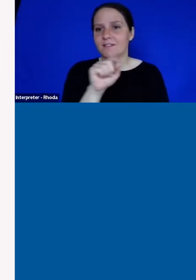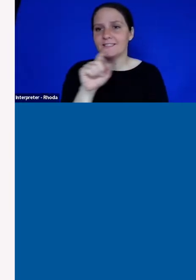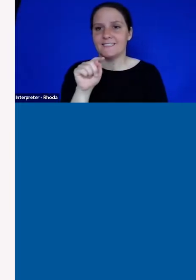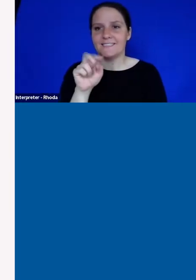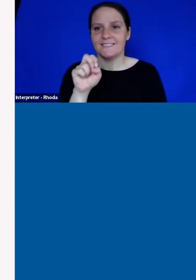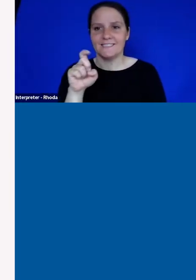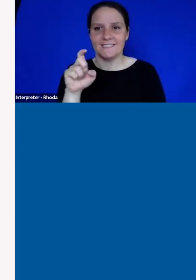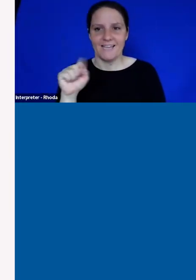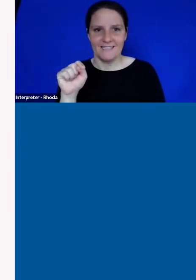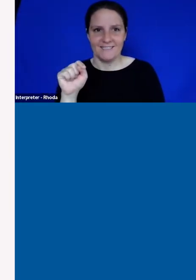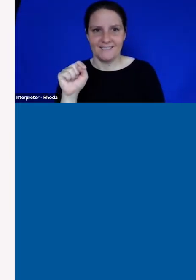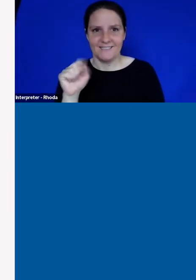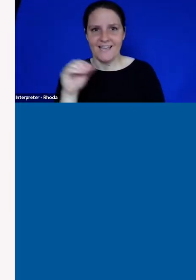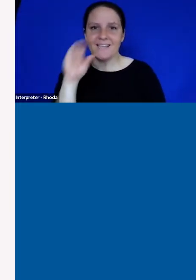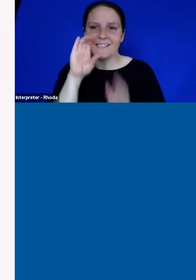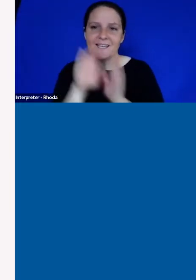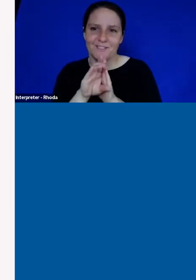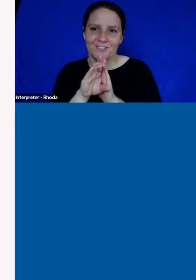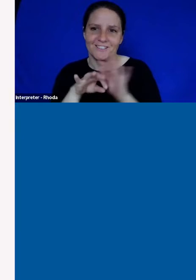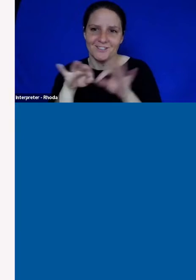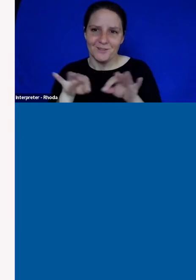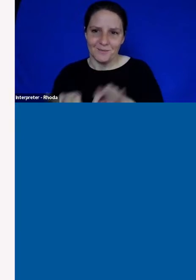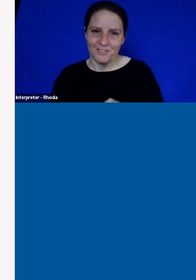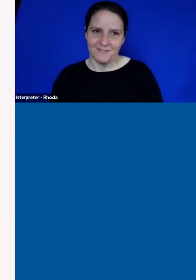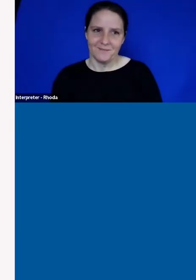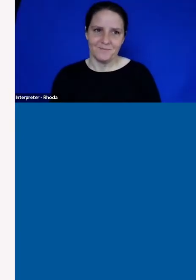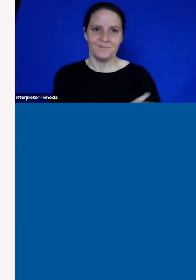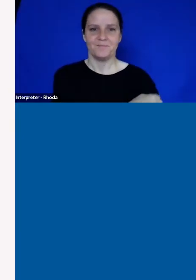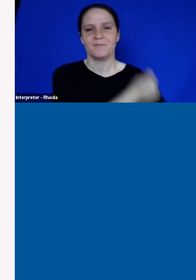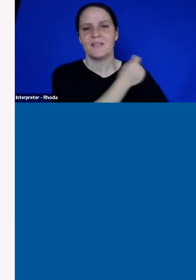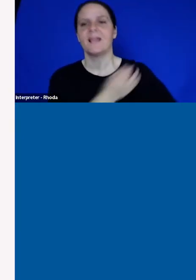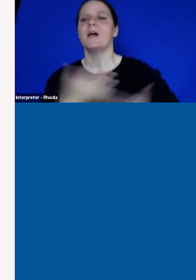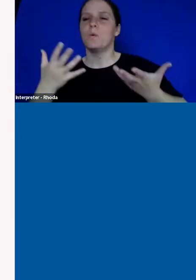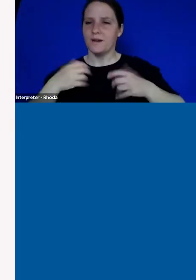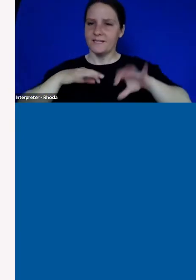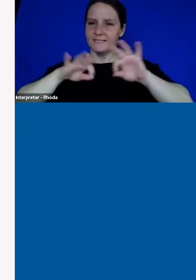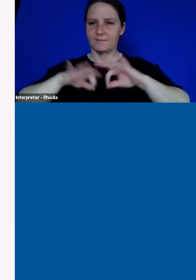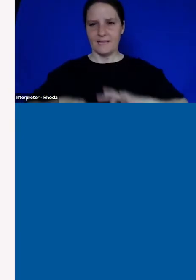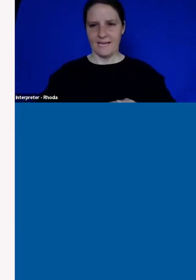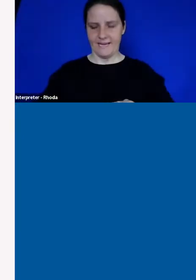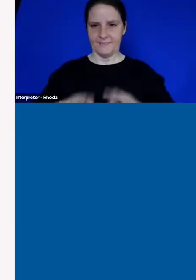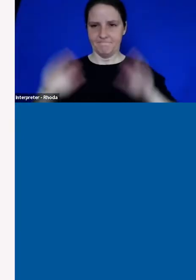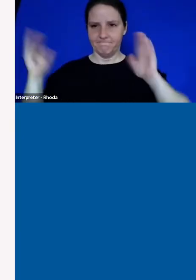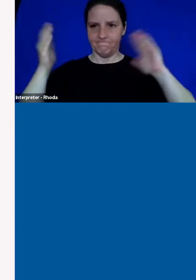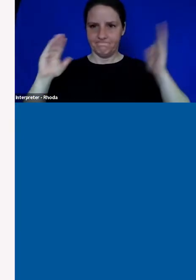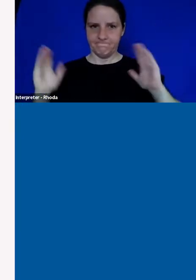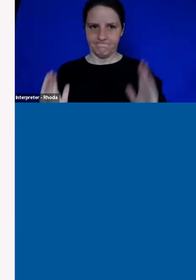of the post that I had made with this, let me break down the differences because everybody thinks they're the same thing